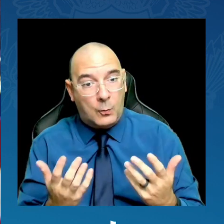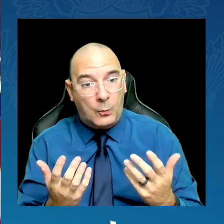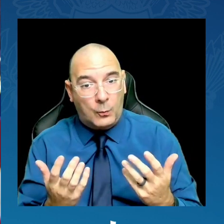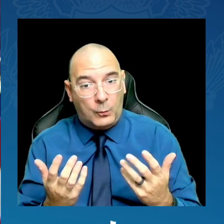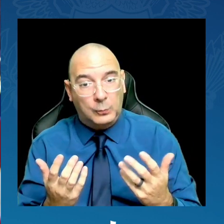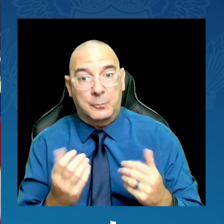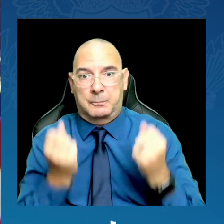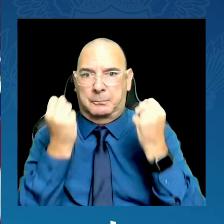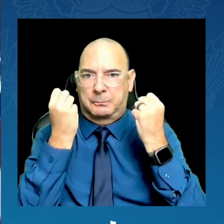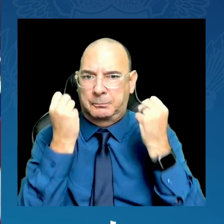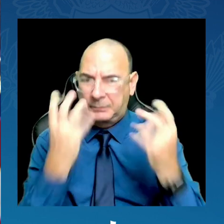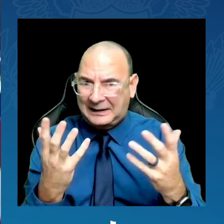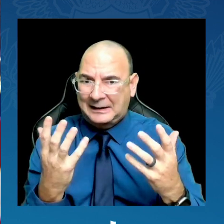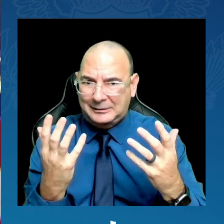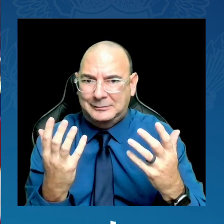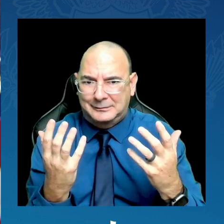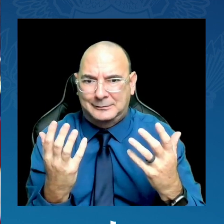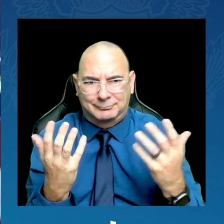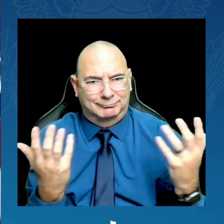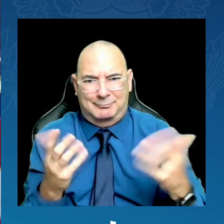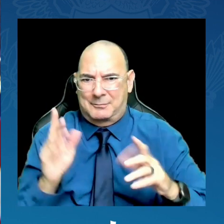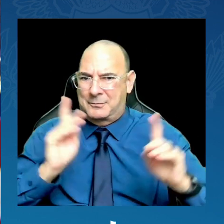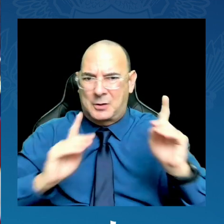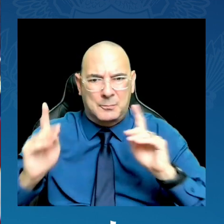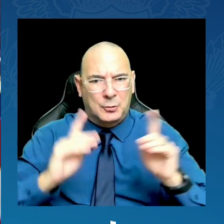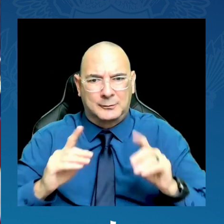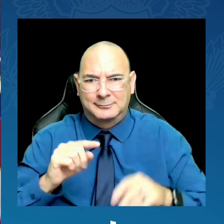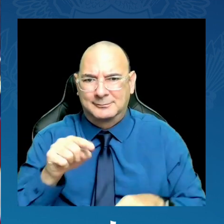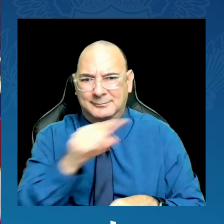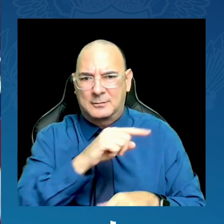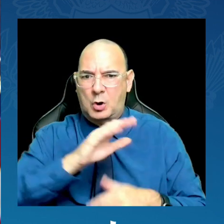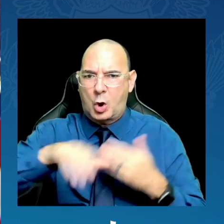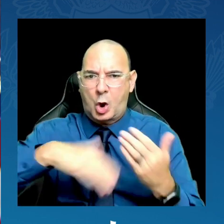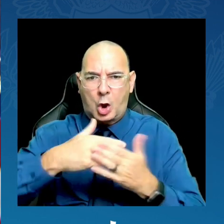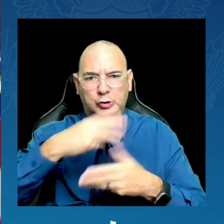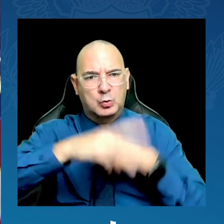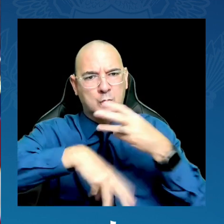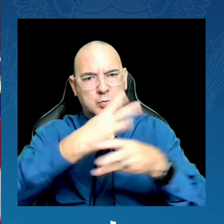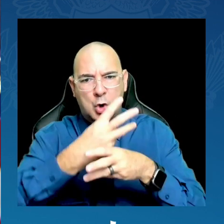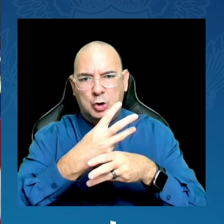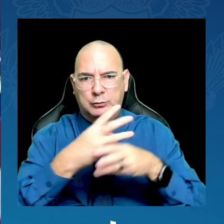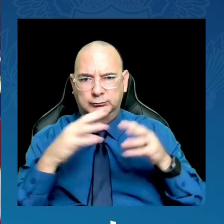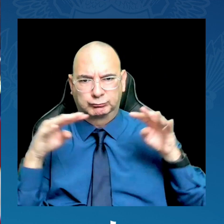and to the entire world, President Kennedy made a vow: